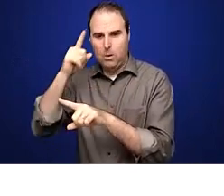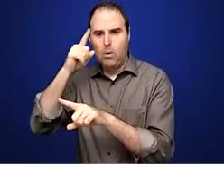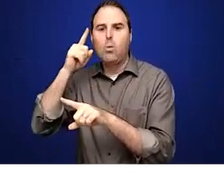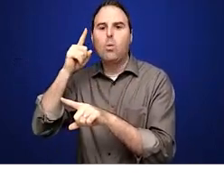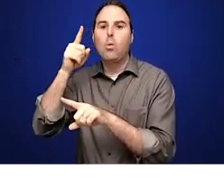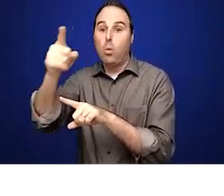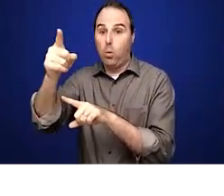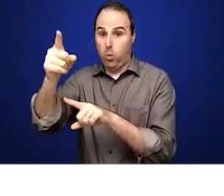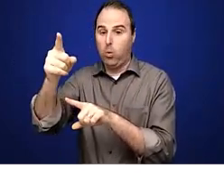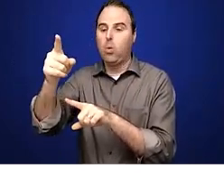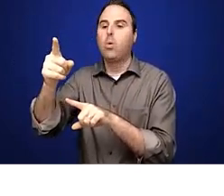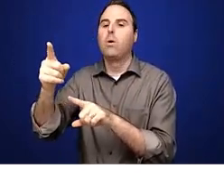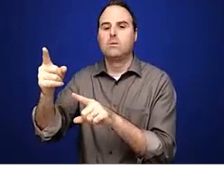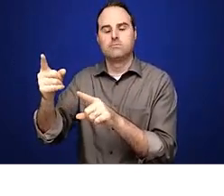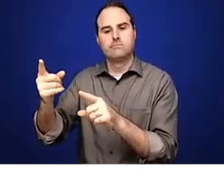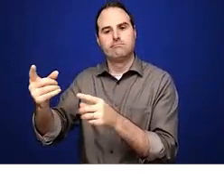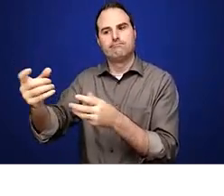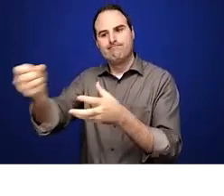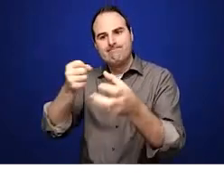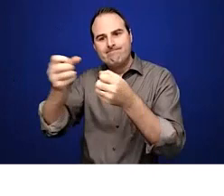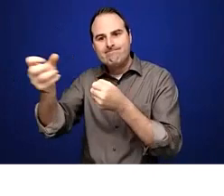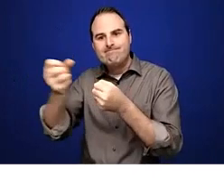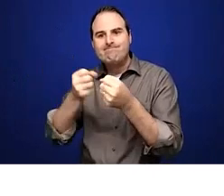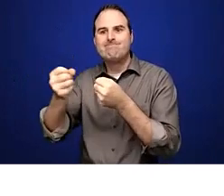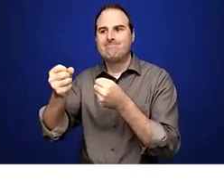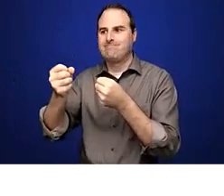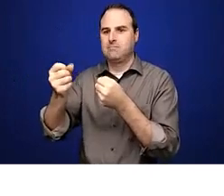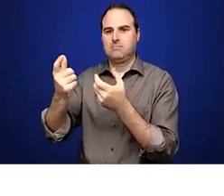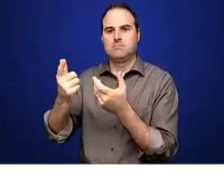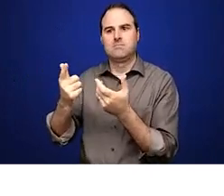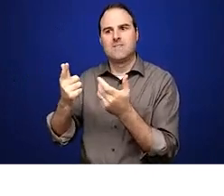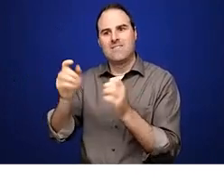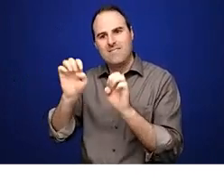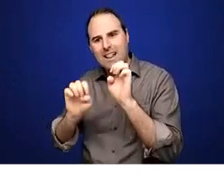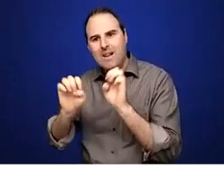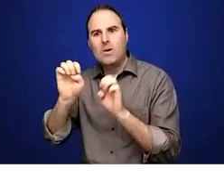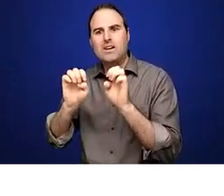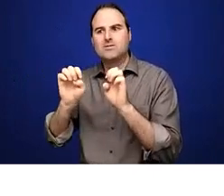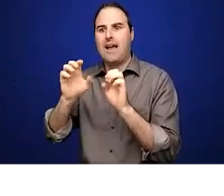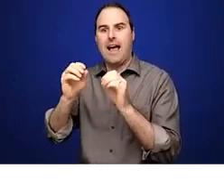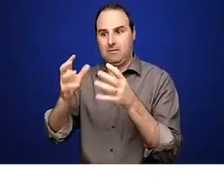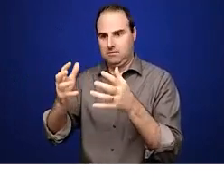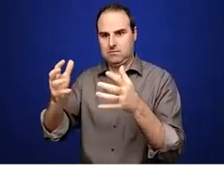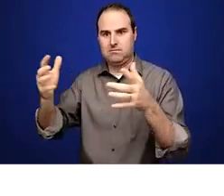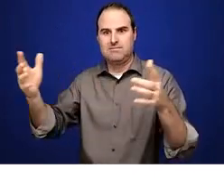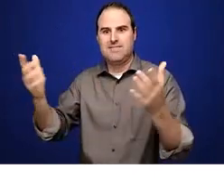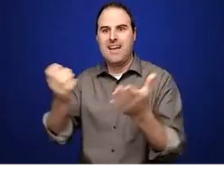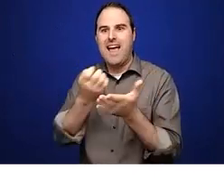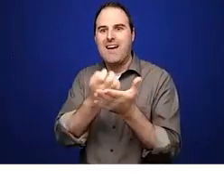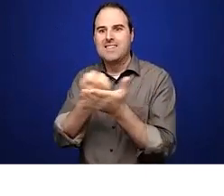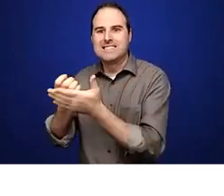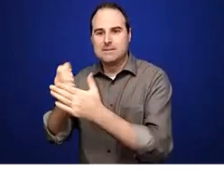evaluation, and scaling up of evidence-based interventions, and it required grant recipients to work